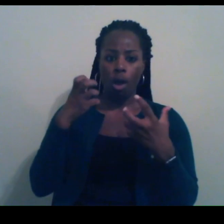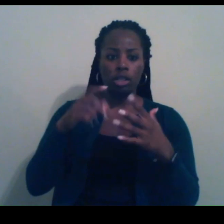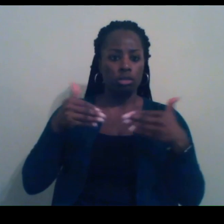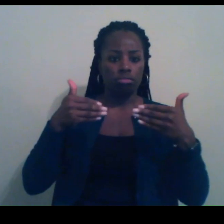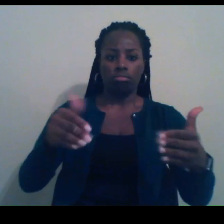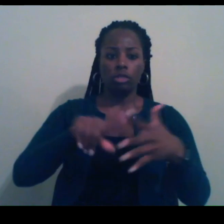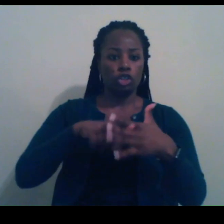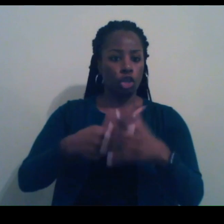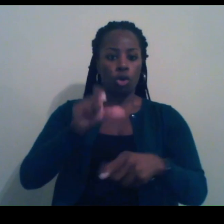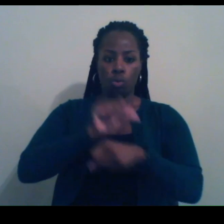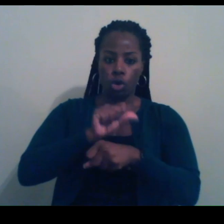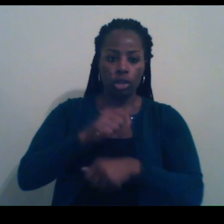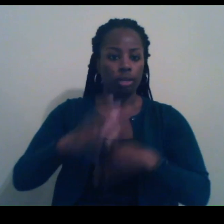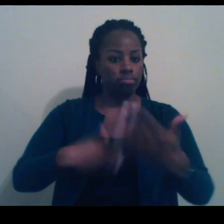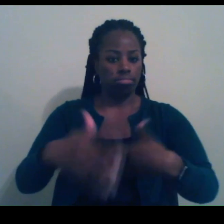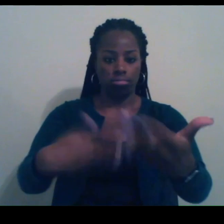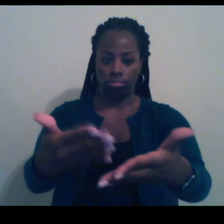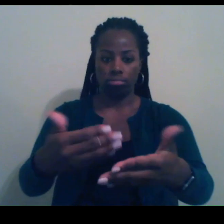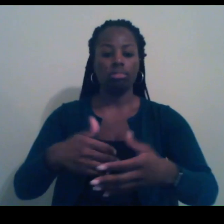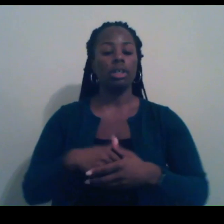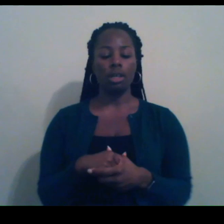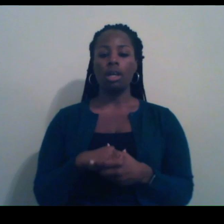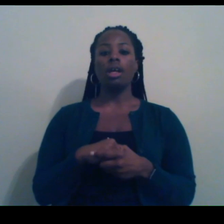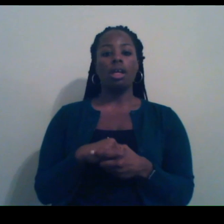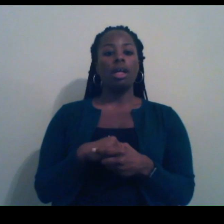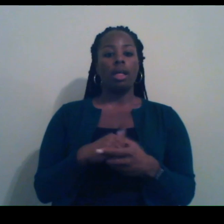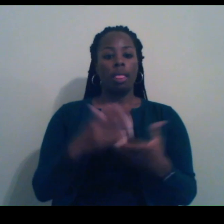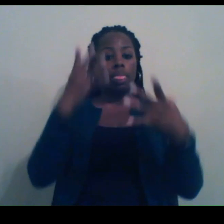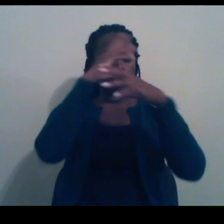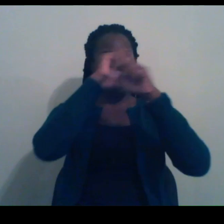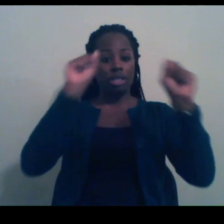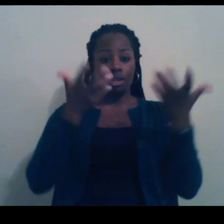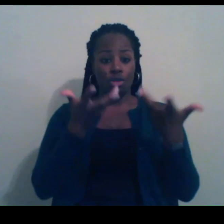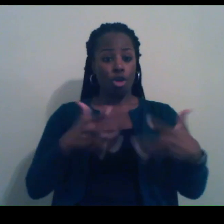early work of the president both the travel restrictions and the ability to